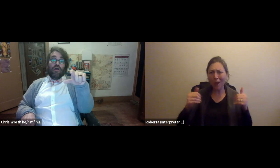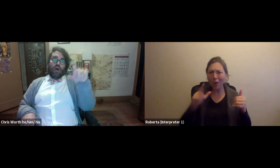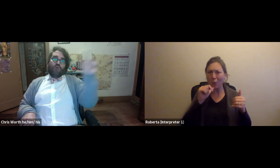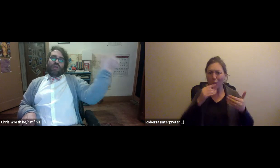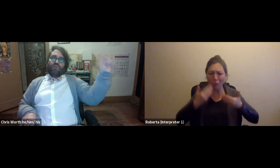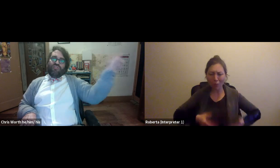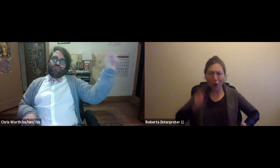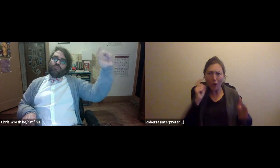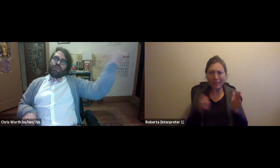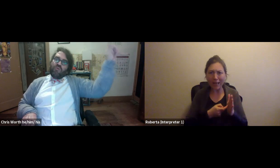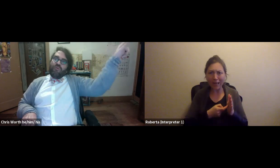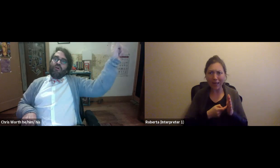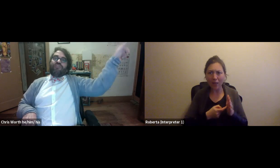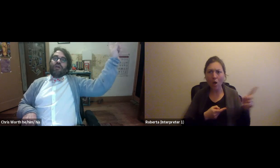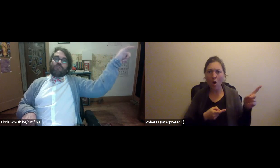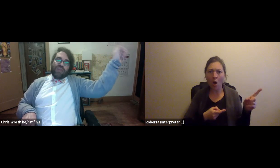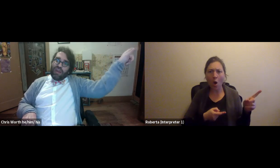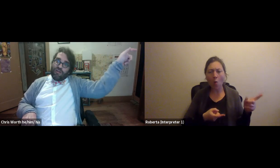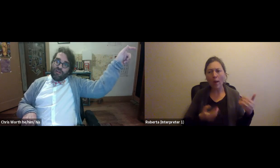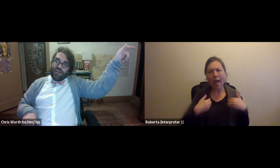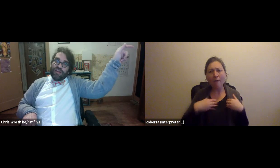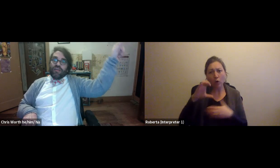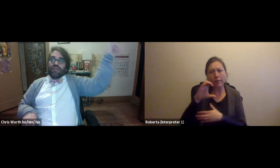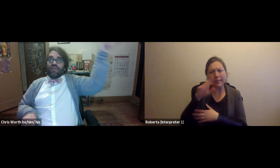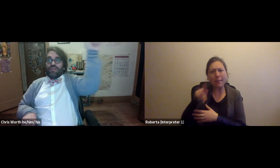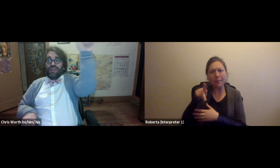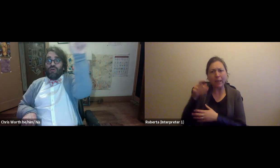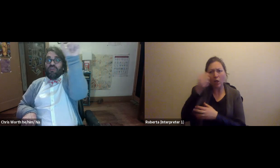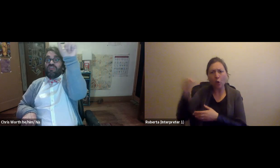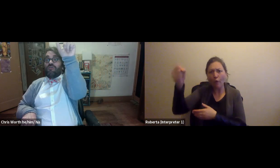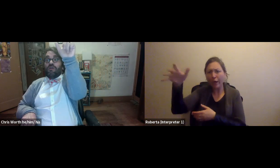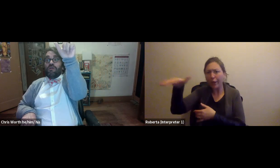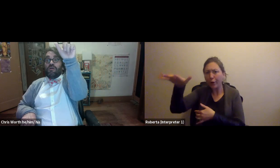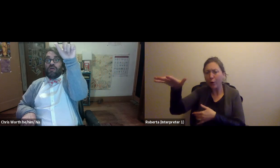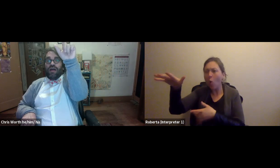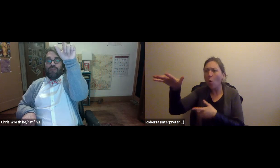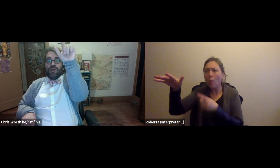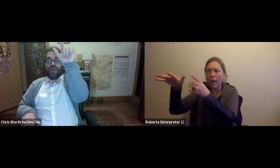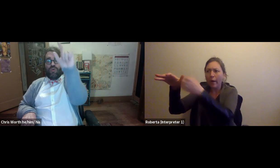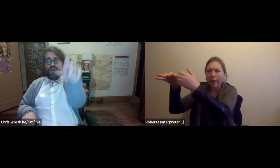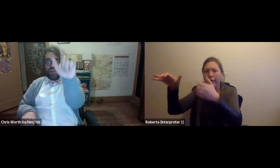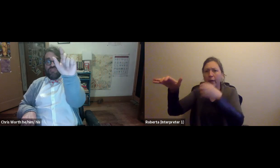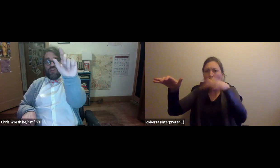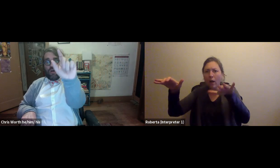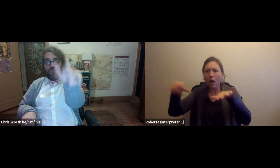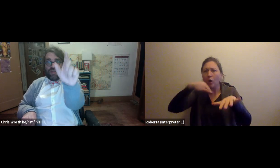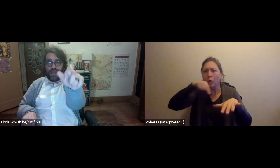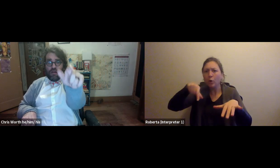or, "Deal with your cerebral palsy over here and deal with your queerness over here